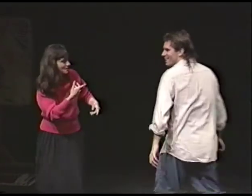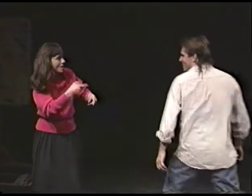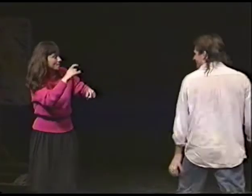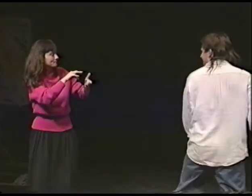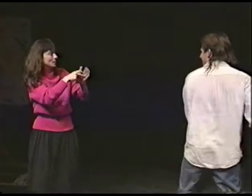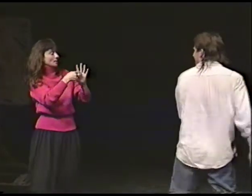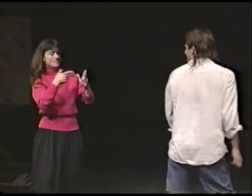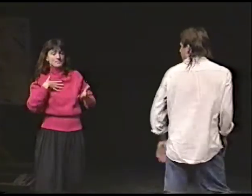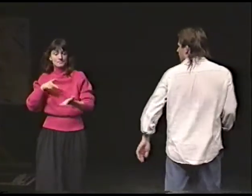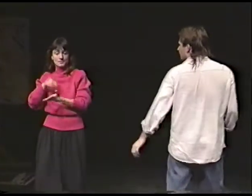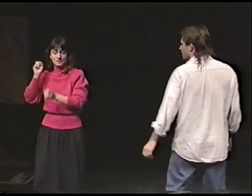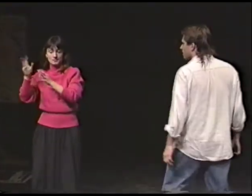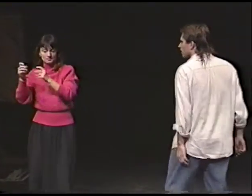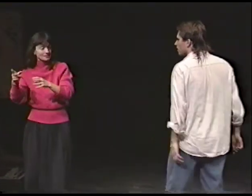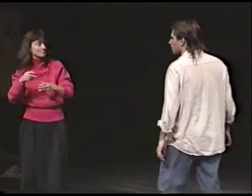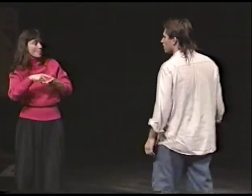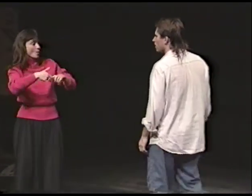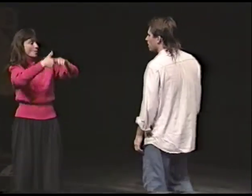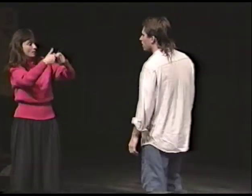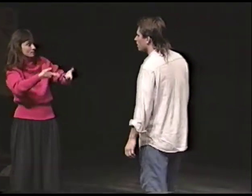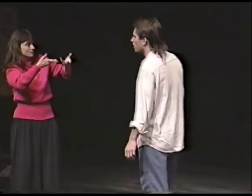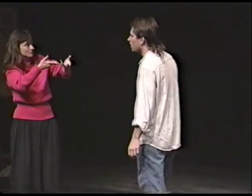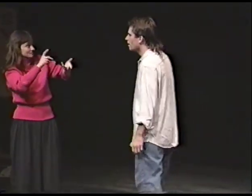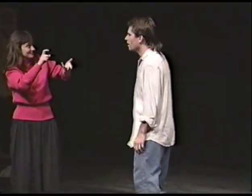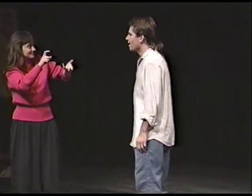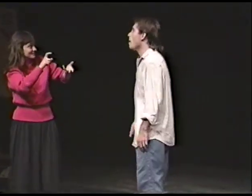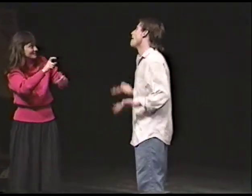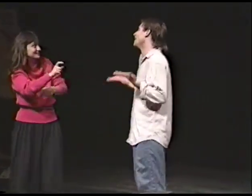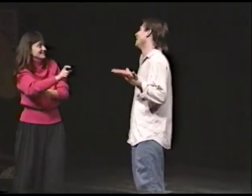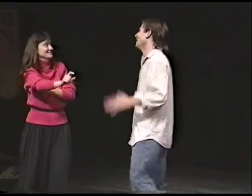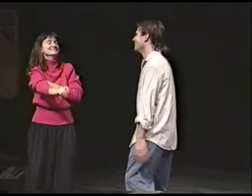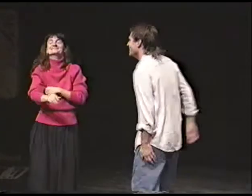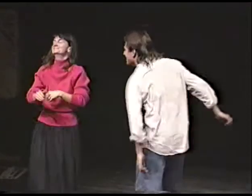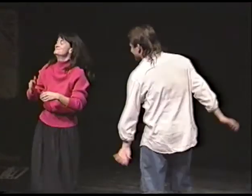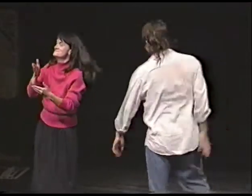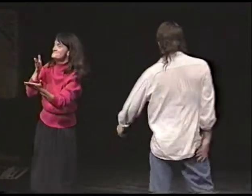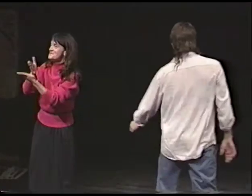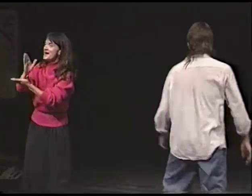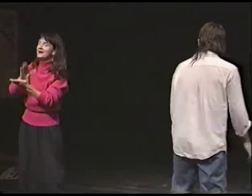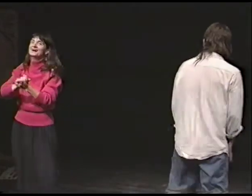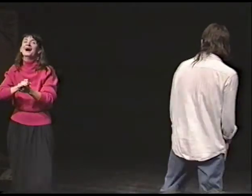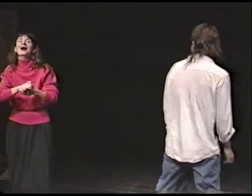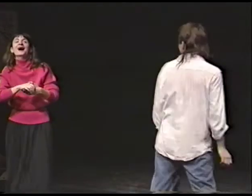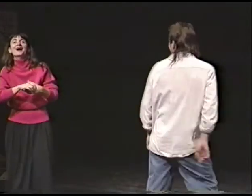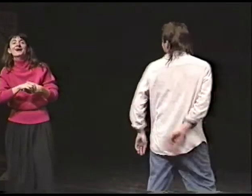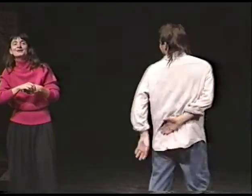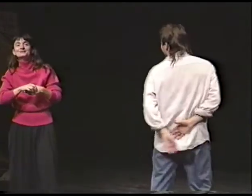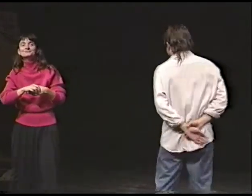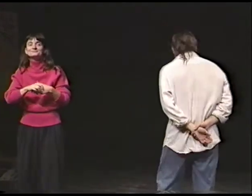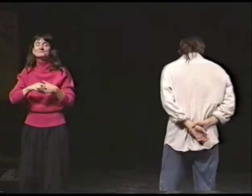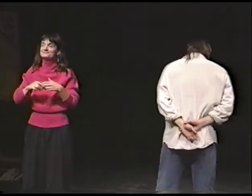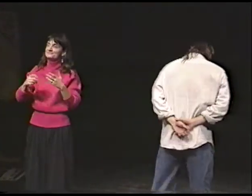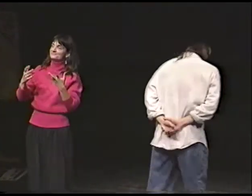See the sweat level? OK, so me, when I'm signing, you get to hold up that little sweat line for a while? Maybe.